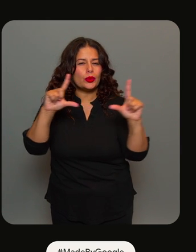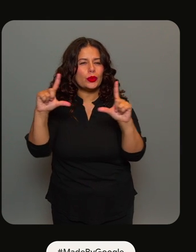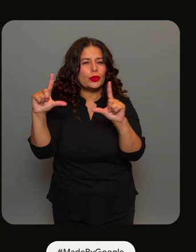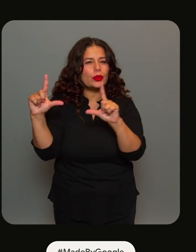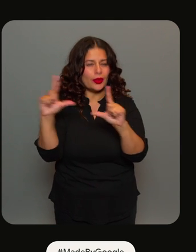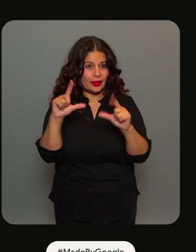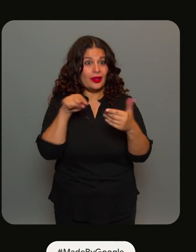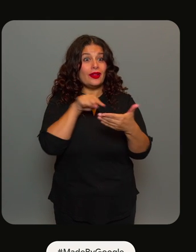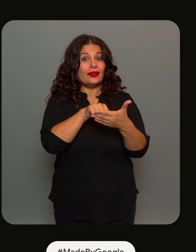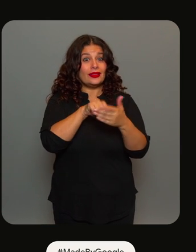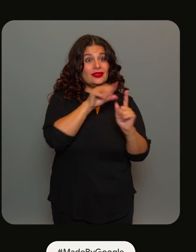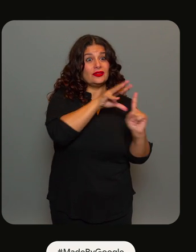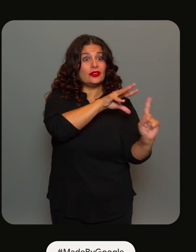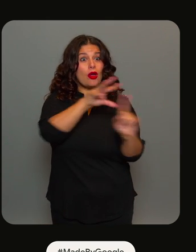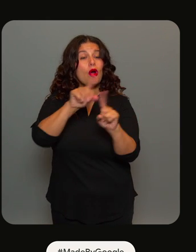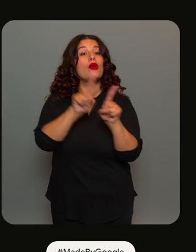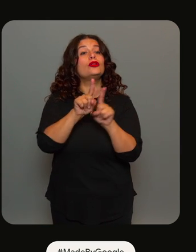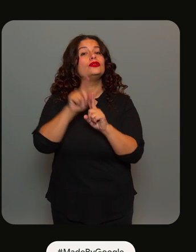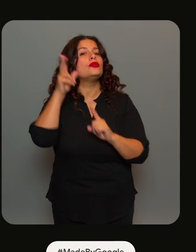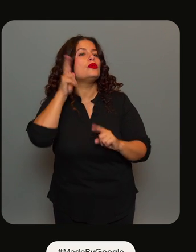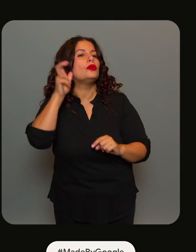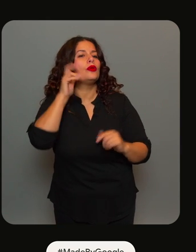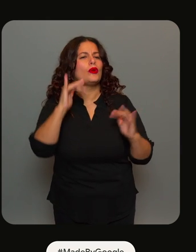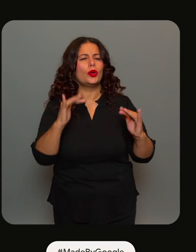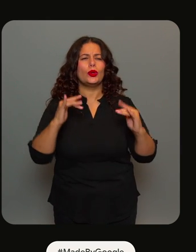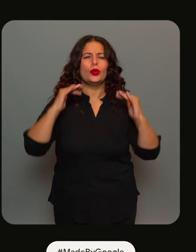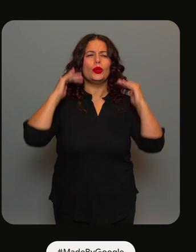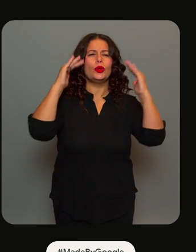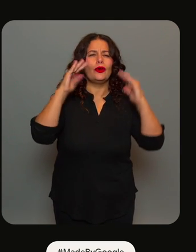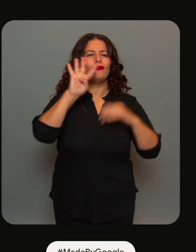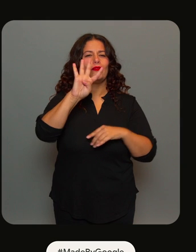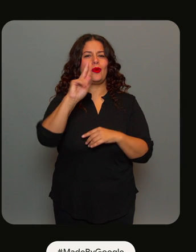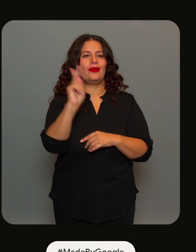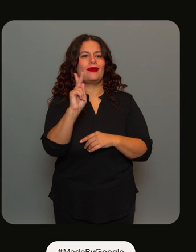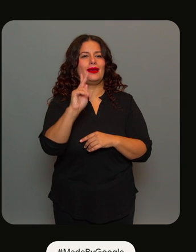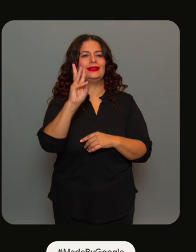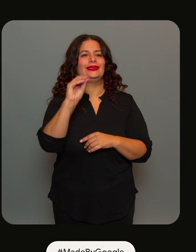frames per second across all Pixel 7 cameras, so you can be